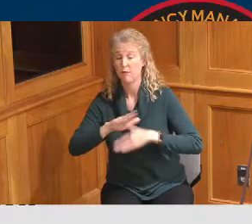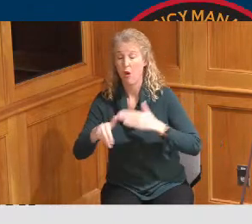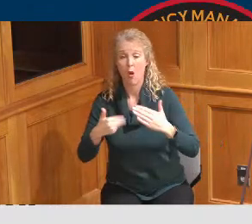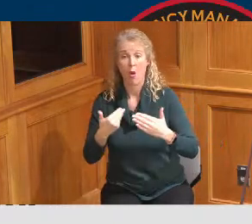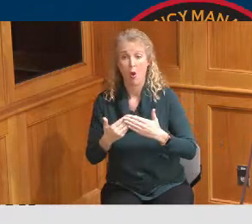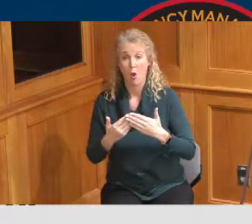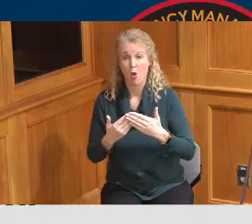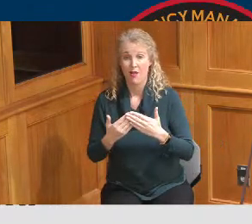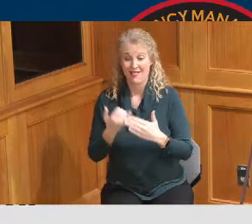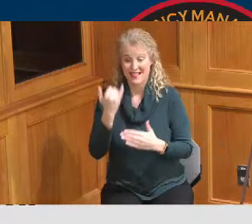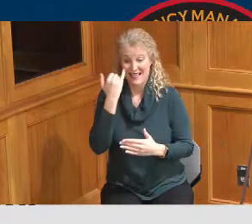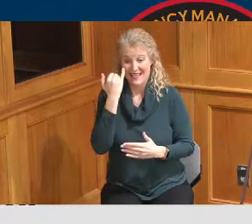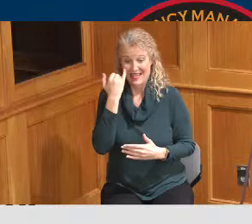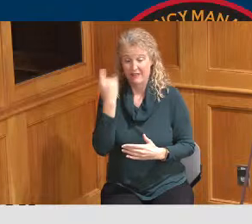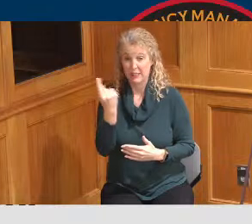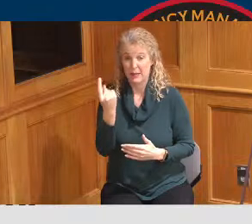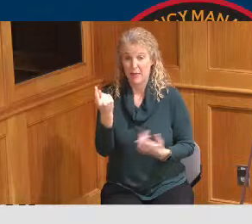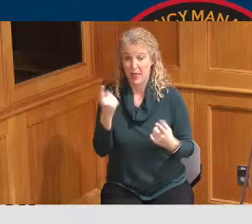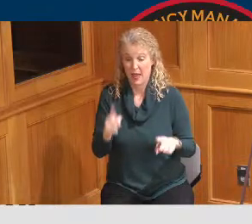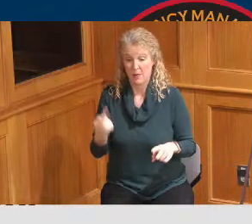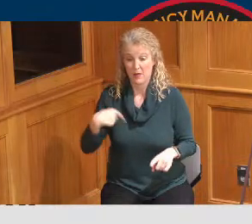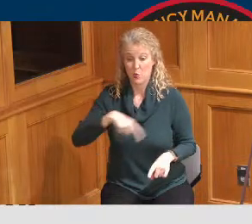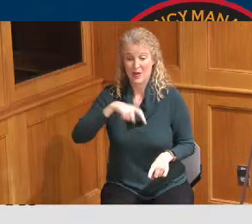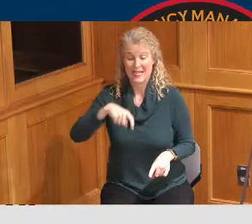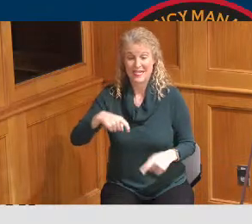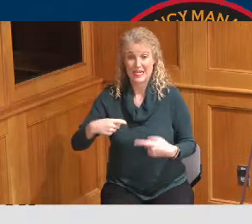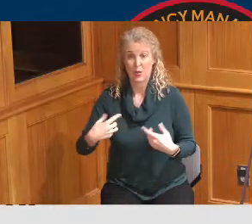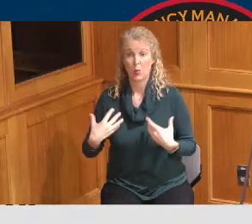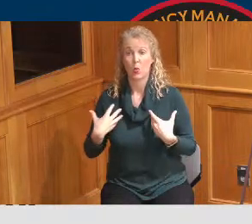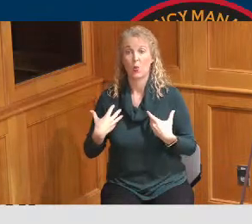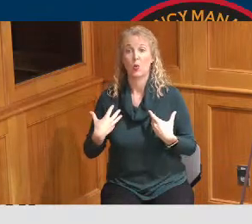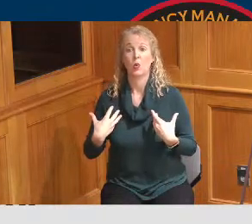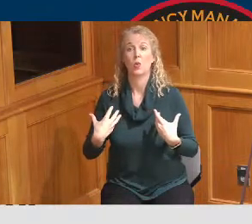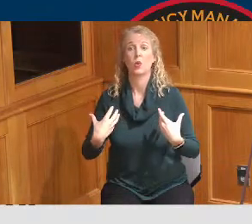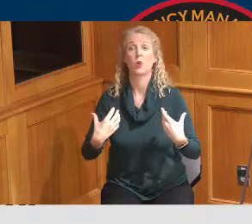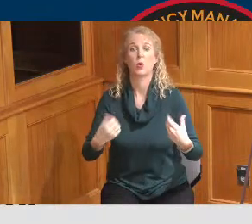work with the local community to help them do especially long-term recovery because as